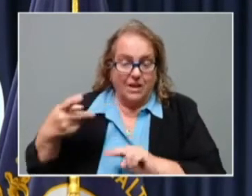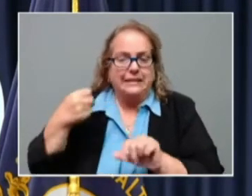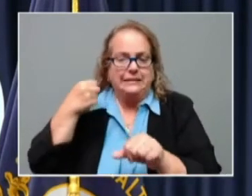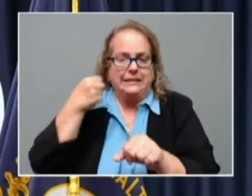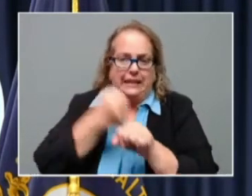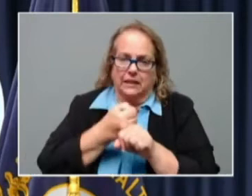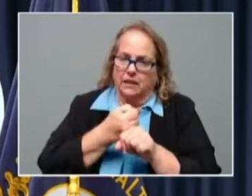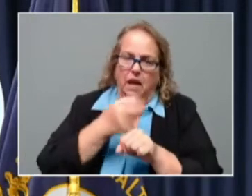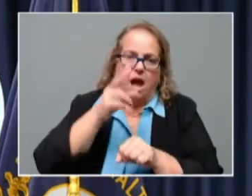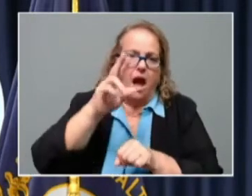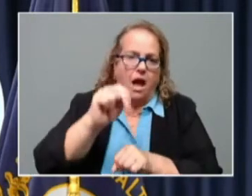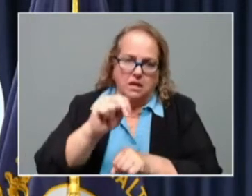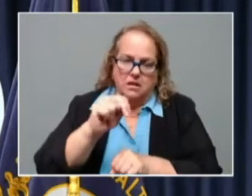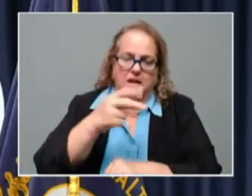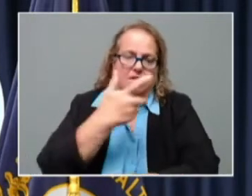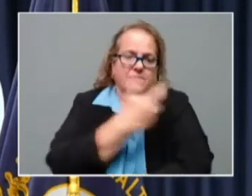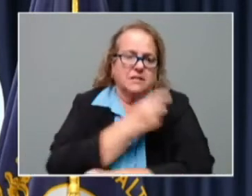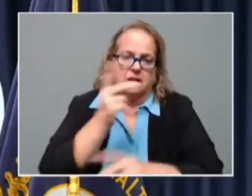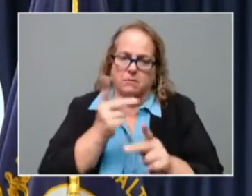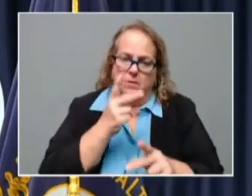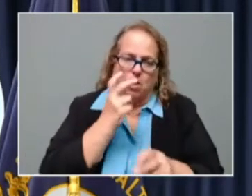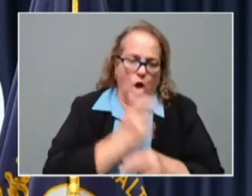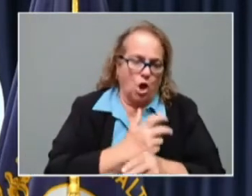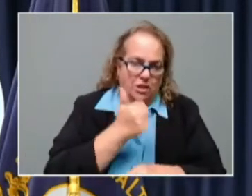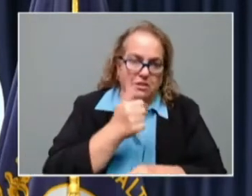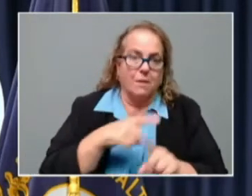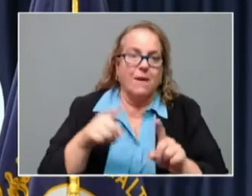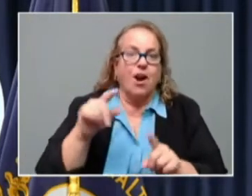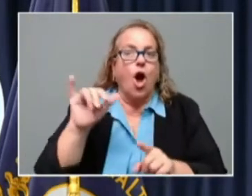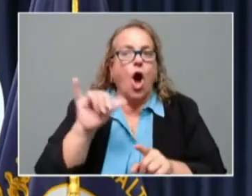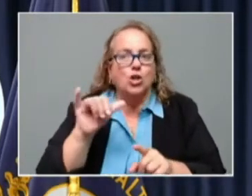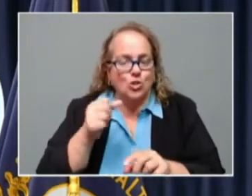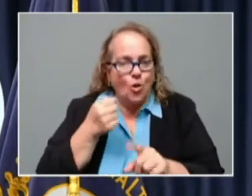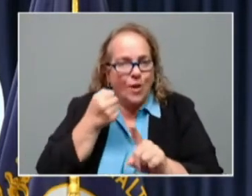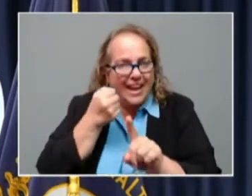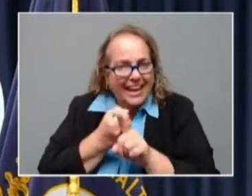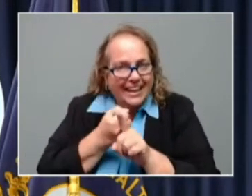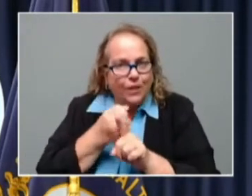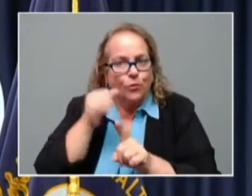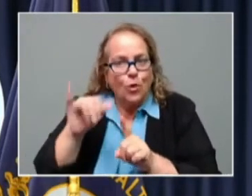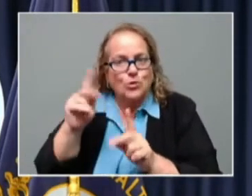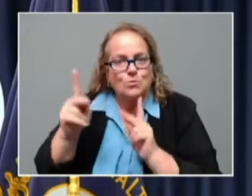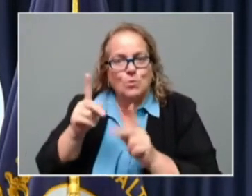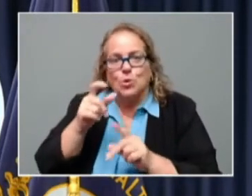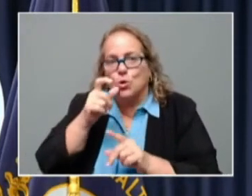the hardest. But then they are hitting partially vaccinated people the next